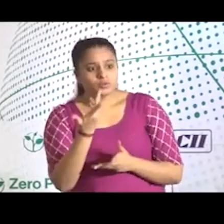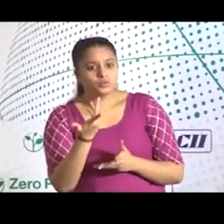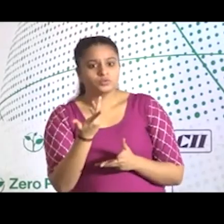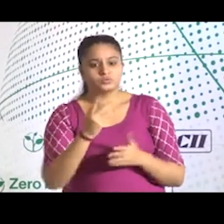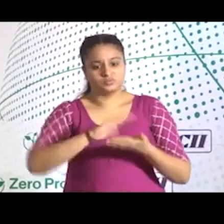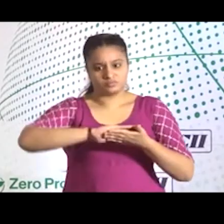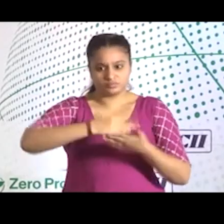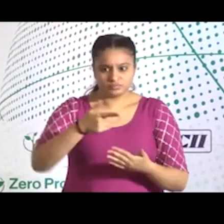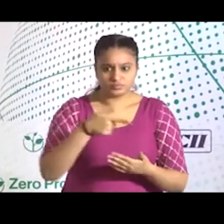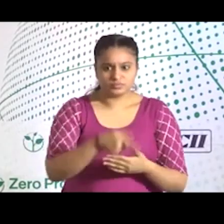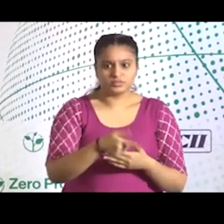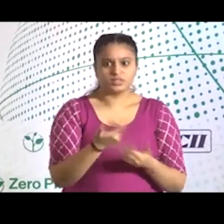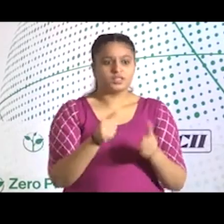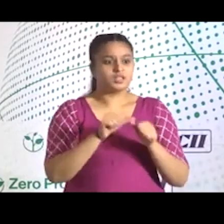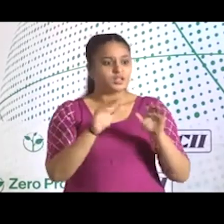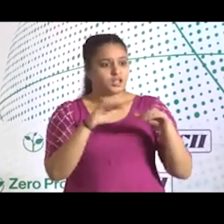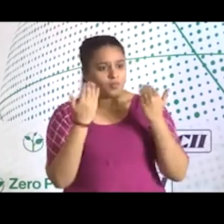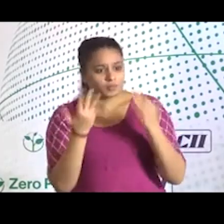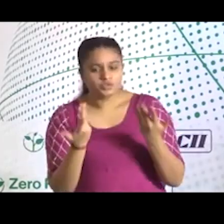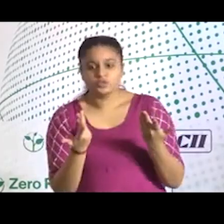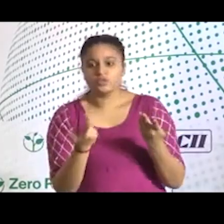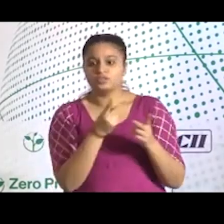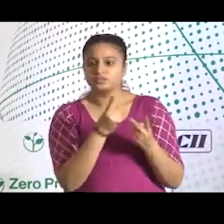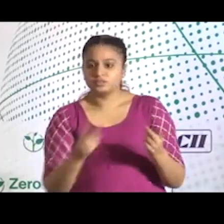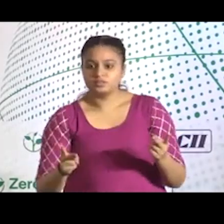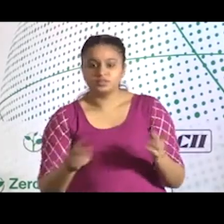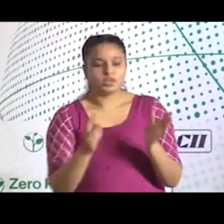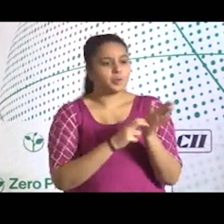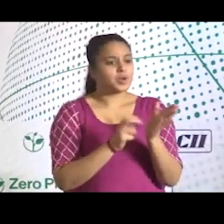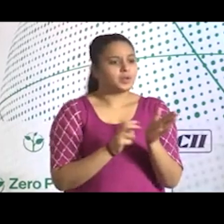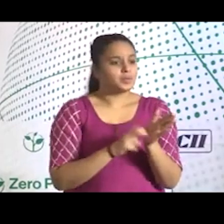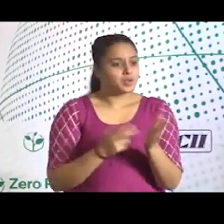Amazon Prime, she's got this notification that says your delivery is coming today.